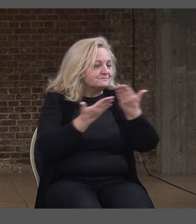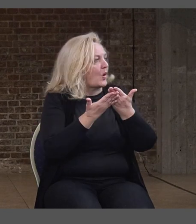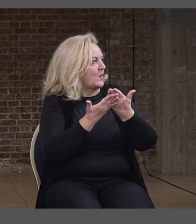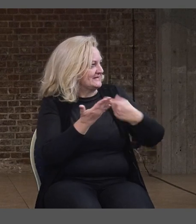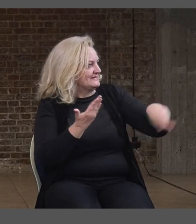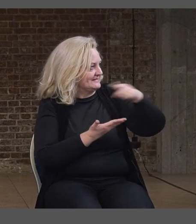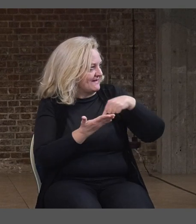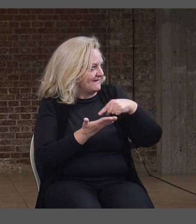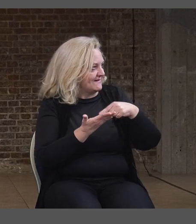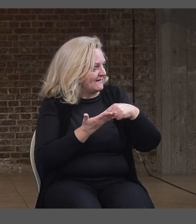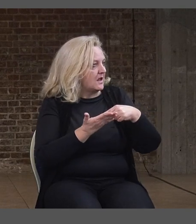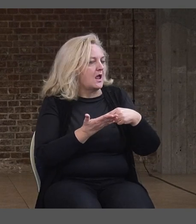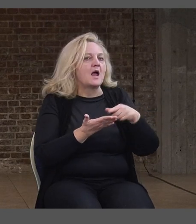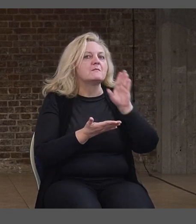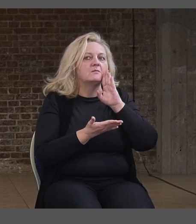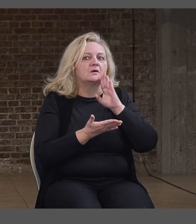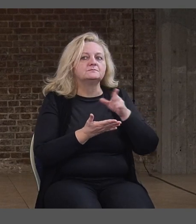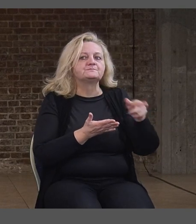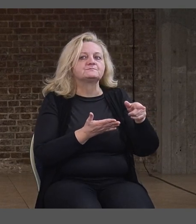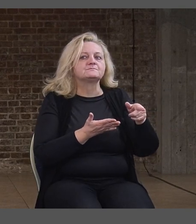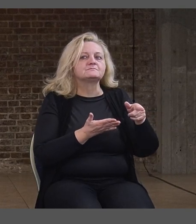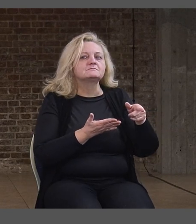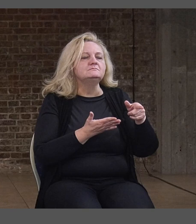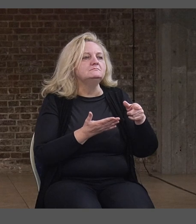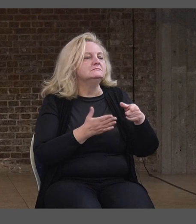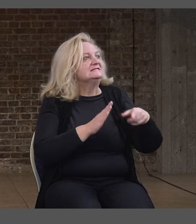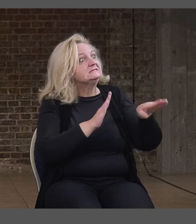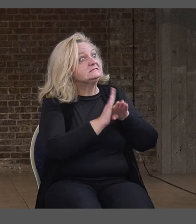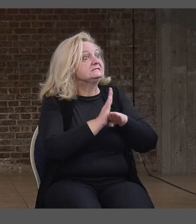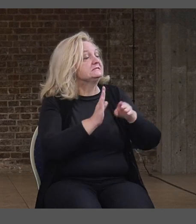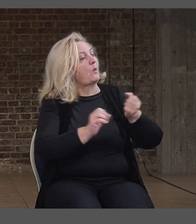and not such strictly rigid rules.